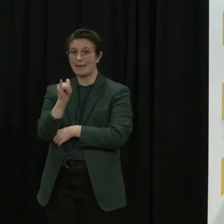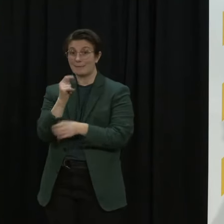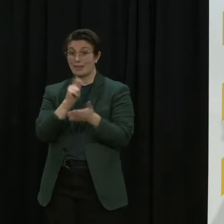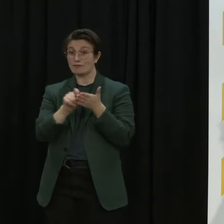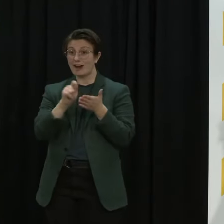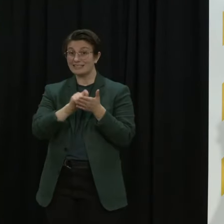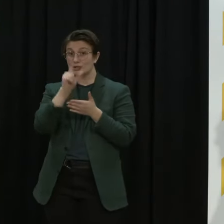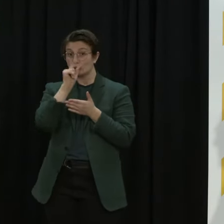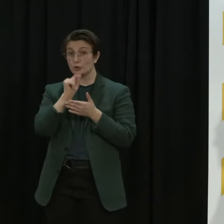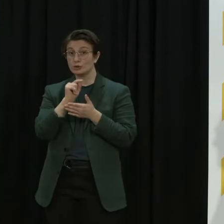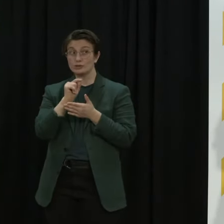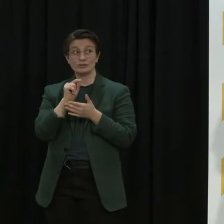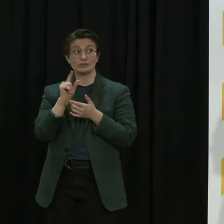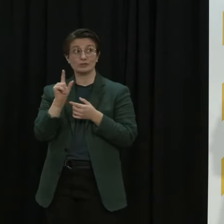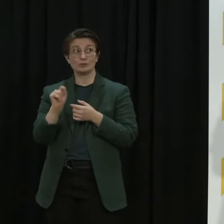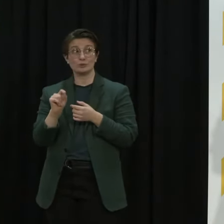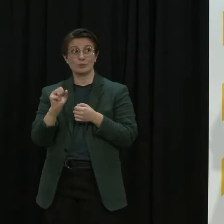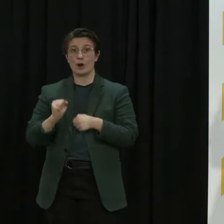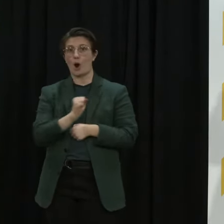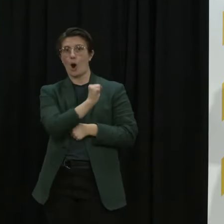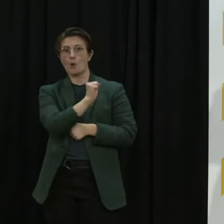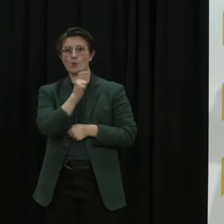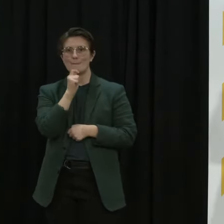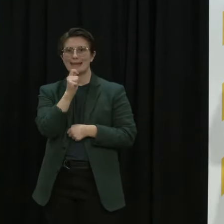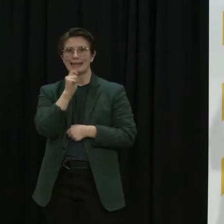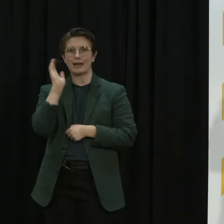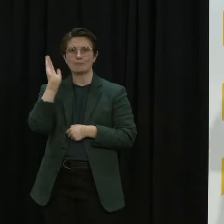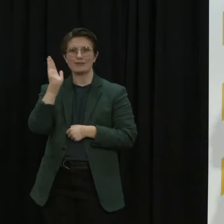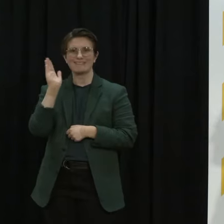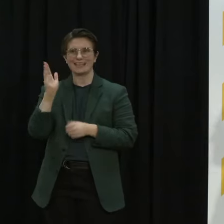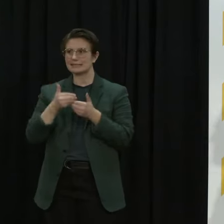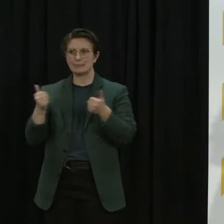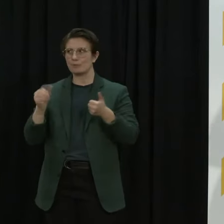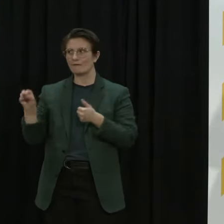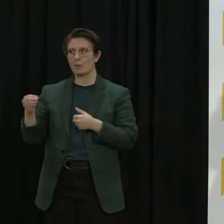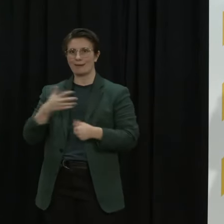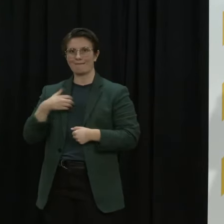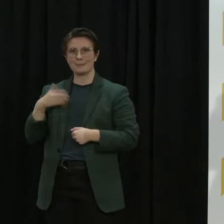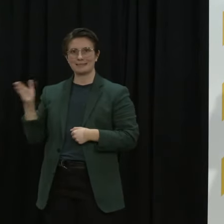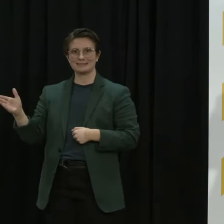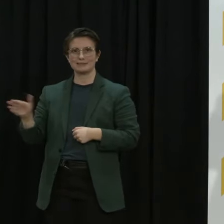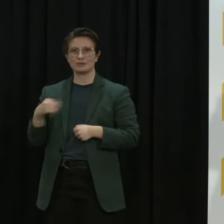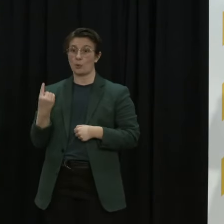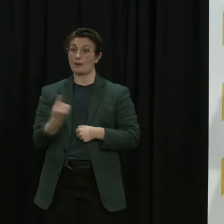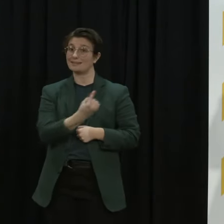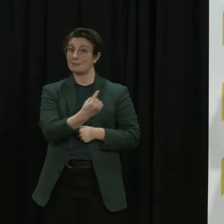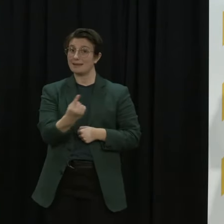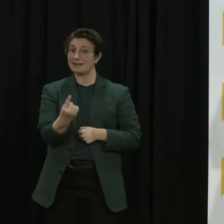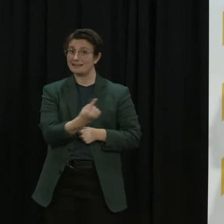than half an hour for the press conference.